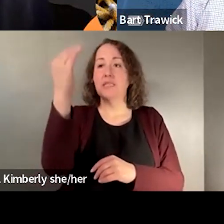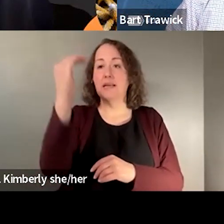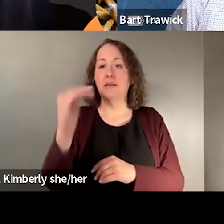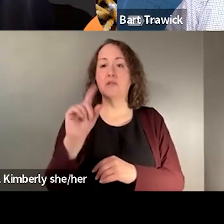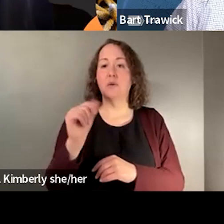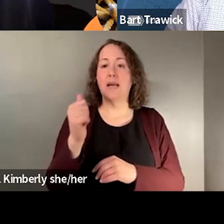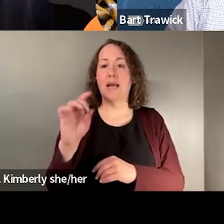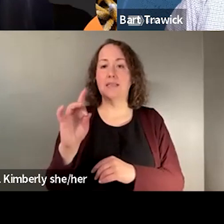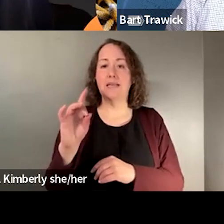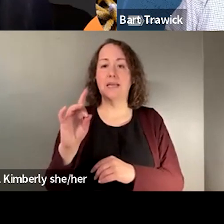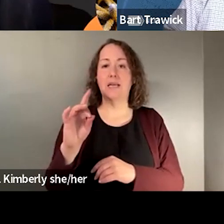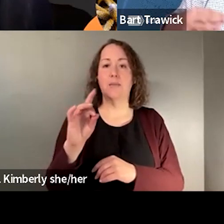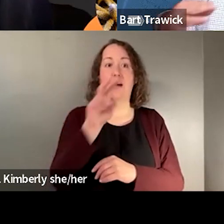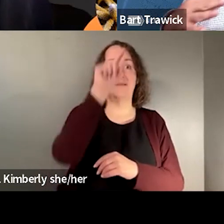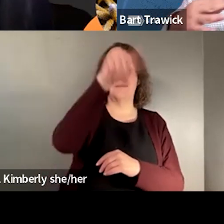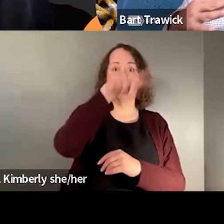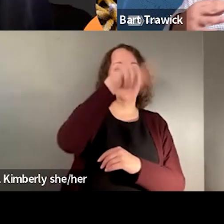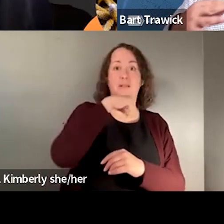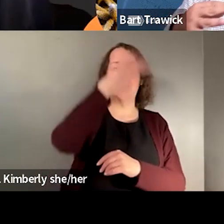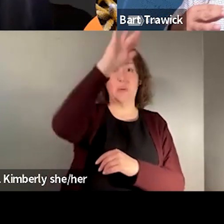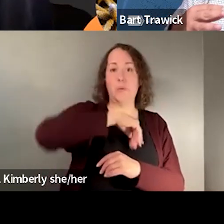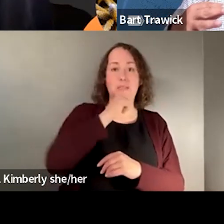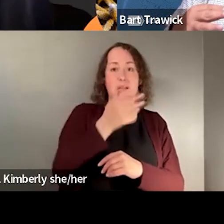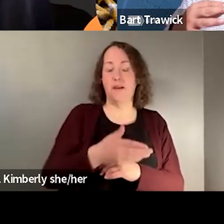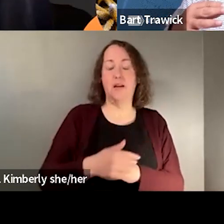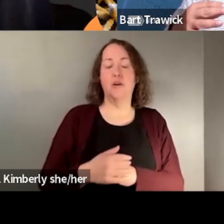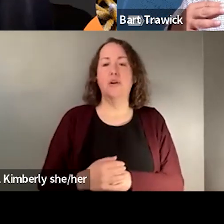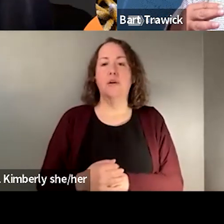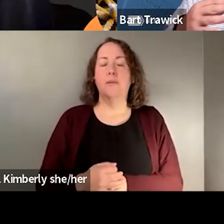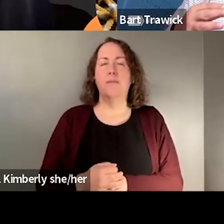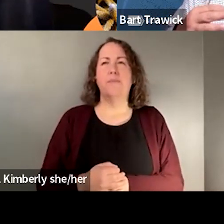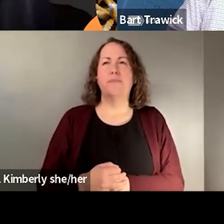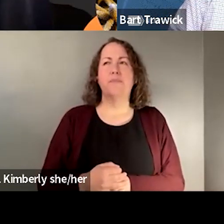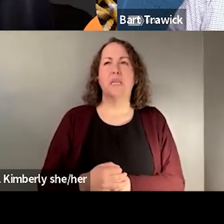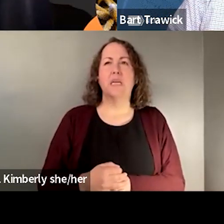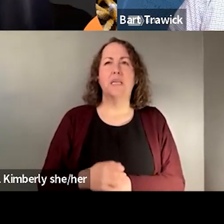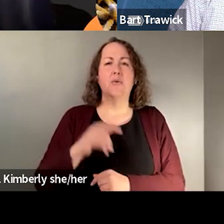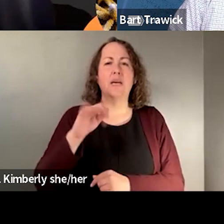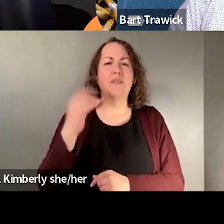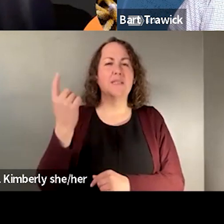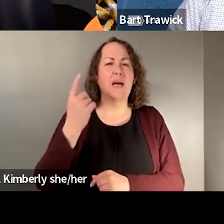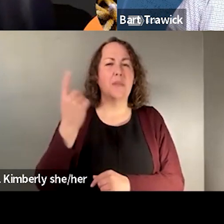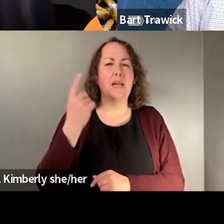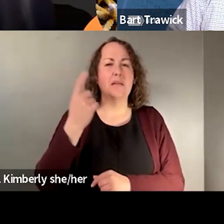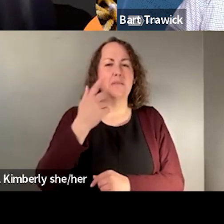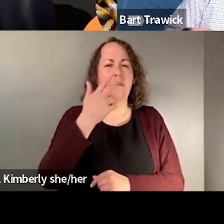If there was some -- something that was a little off, like you might have a --